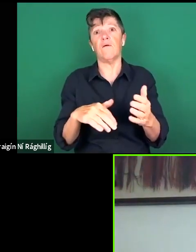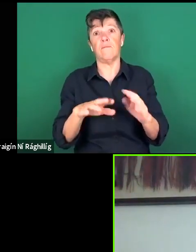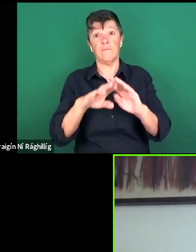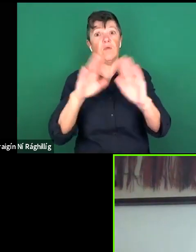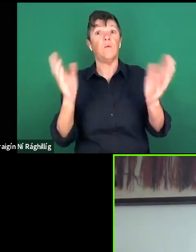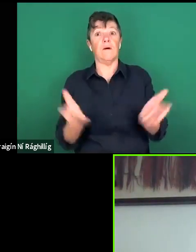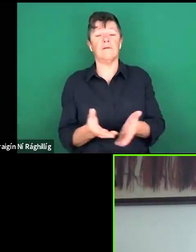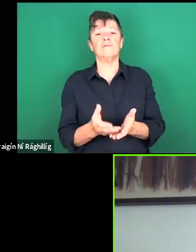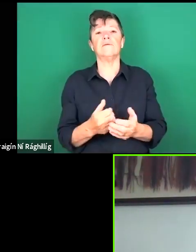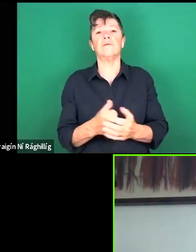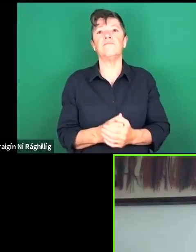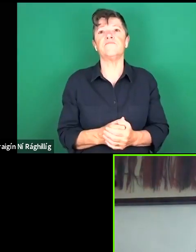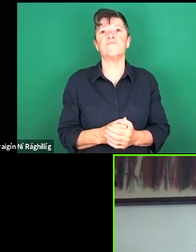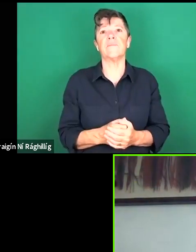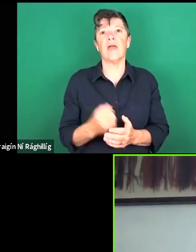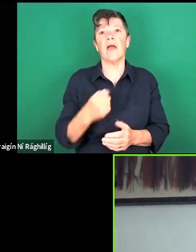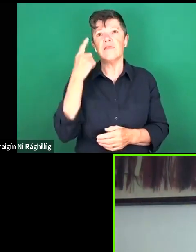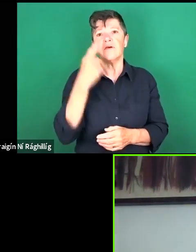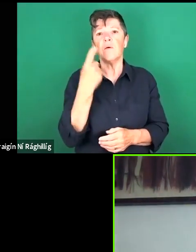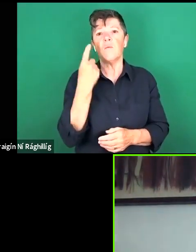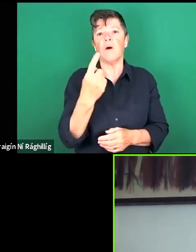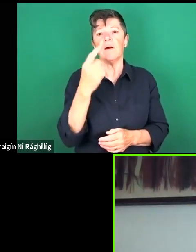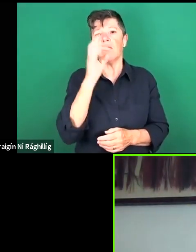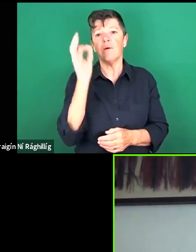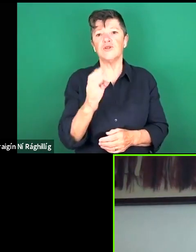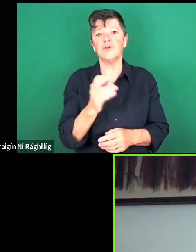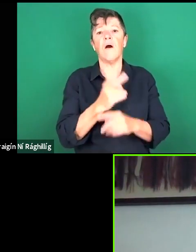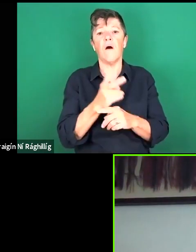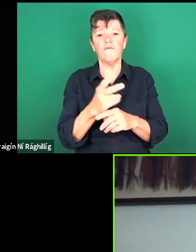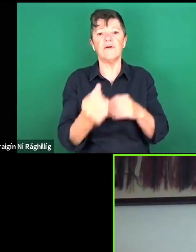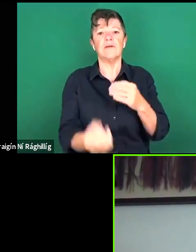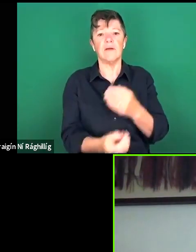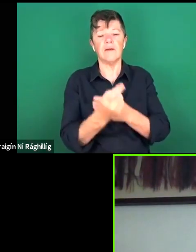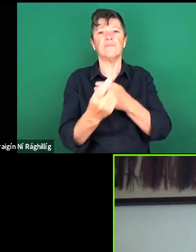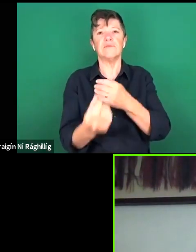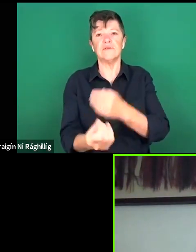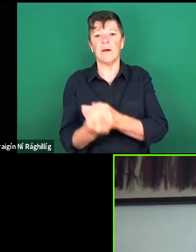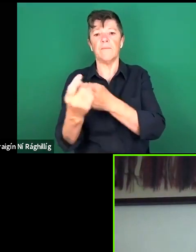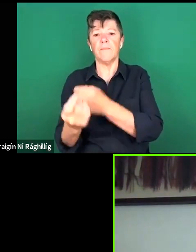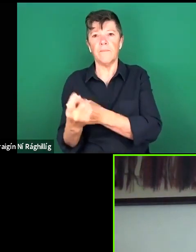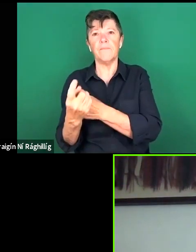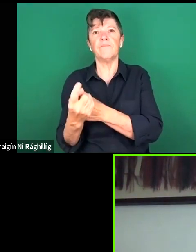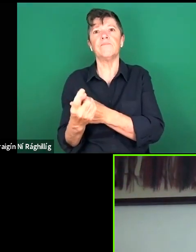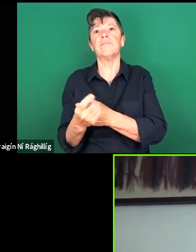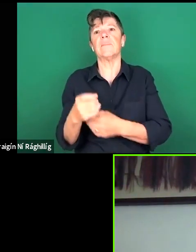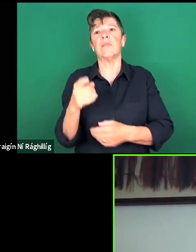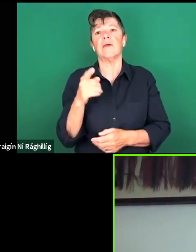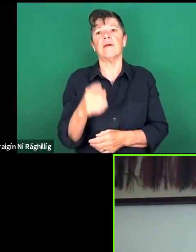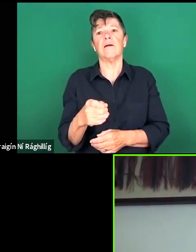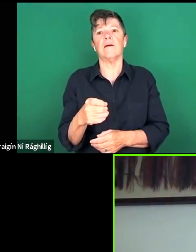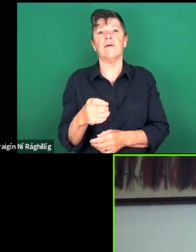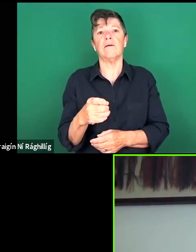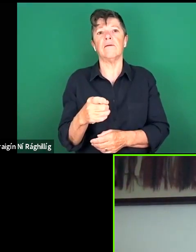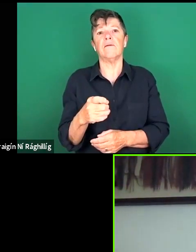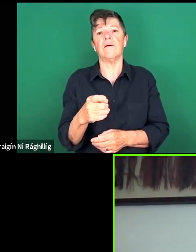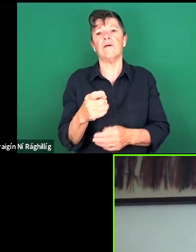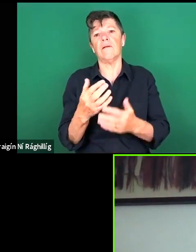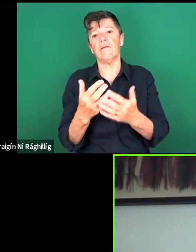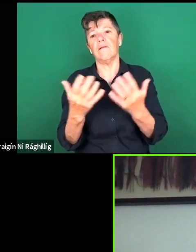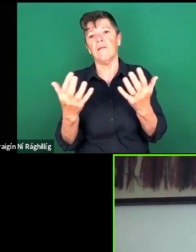and clear your argument is can you say a little more about why the contemporary main stream social science